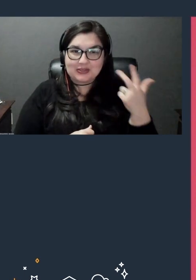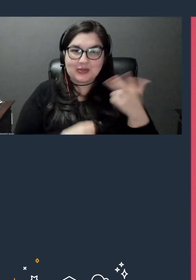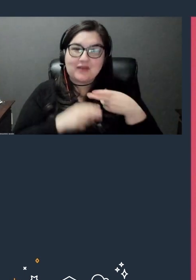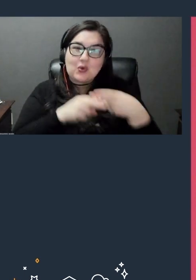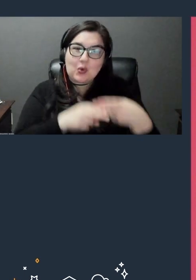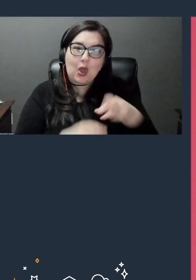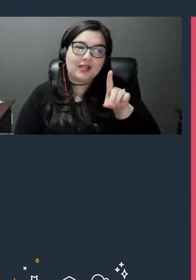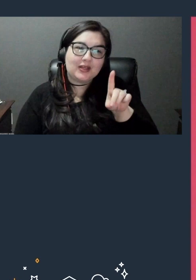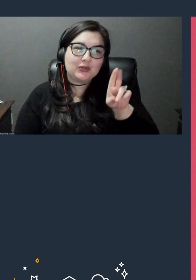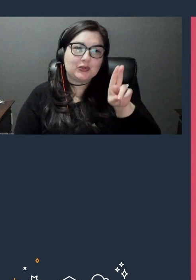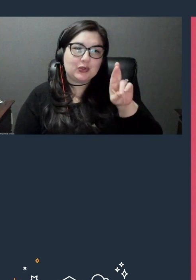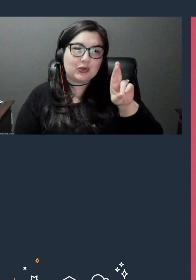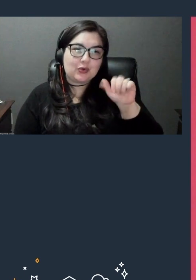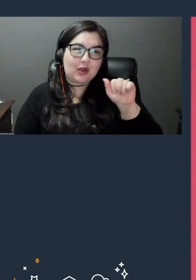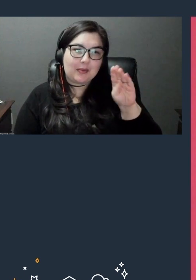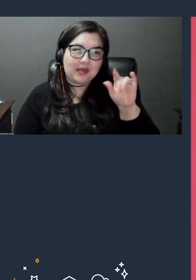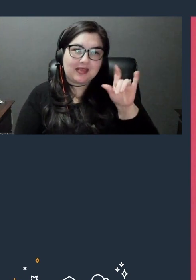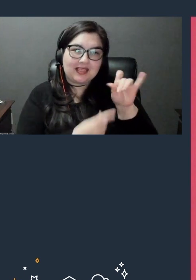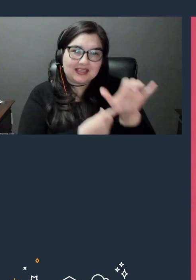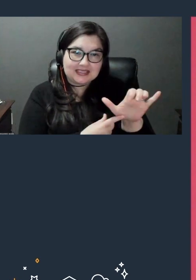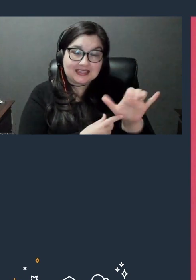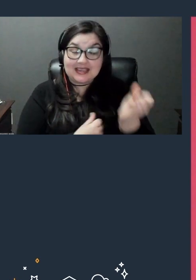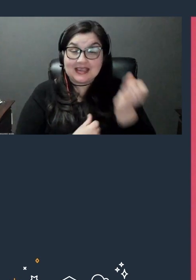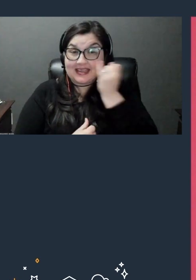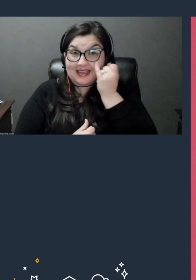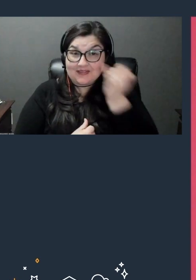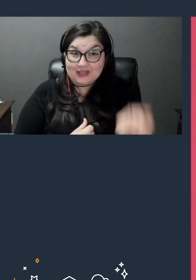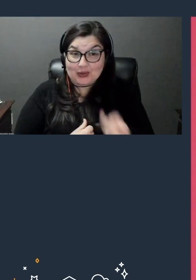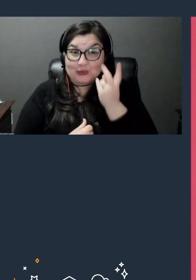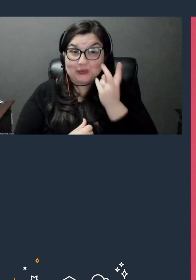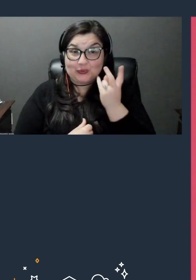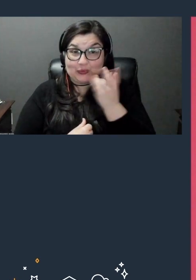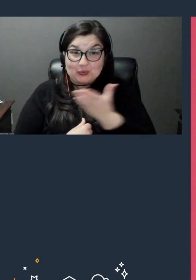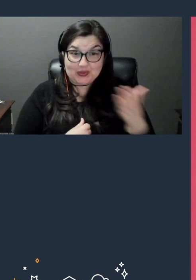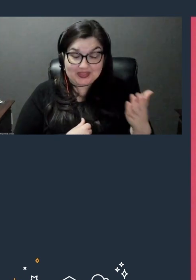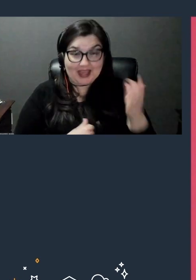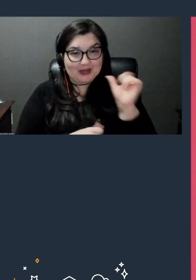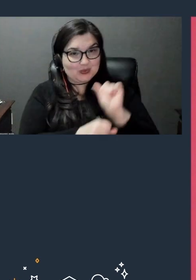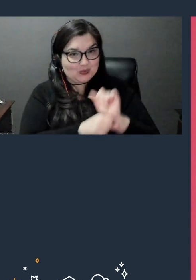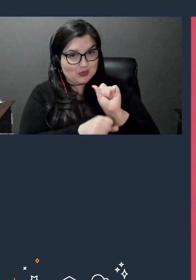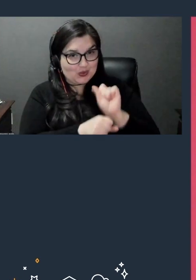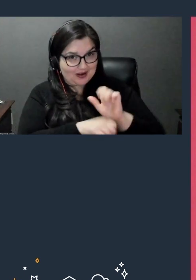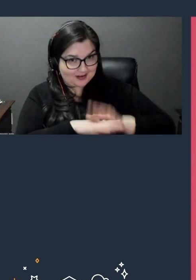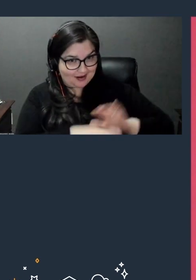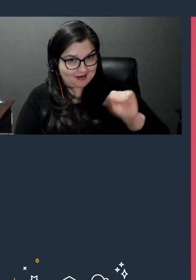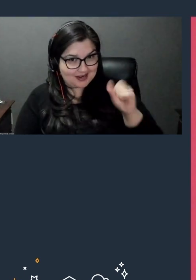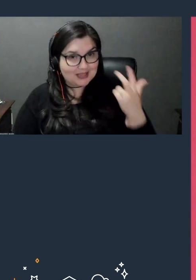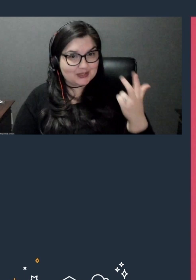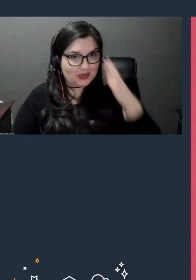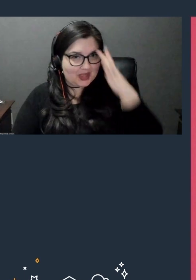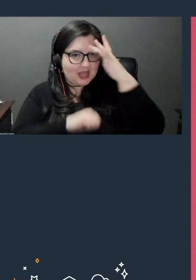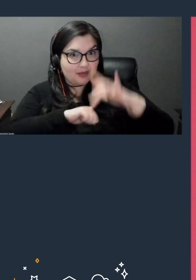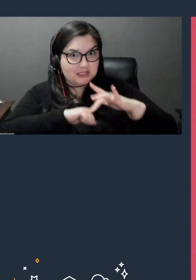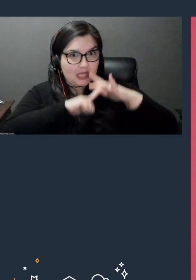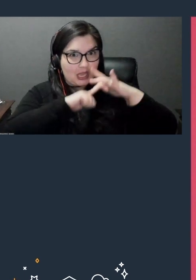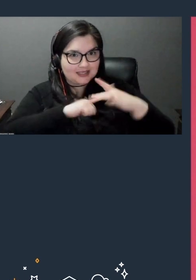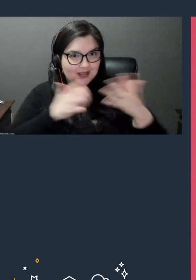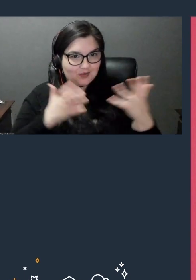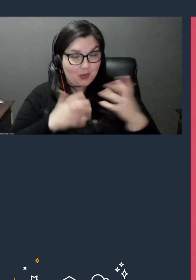and I would say that if there are two things that all of us who work on S3 obsess over, it is security and durability.